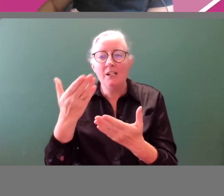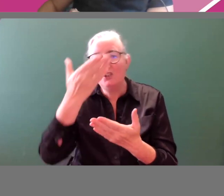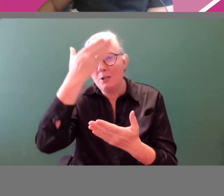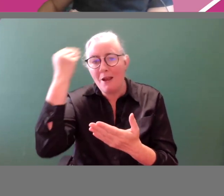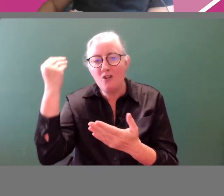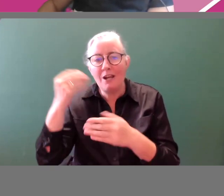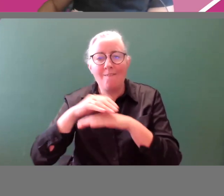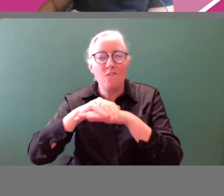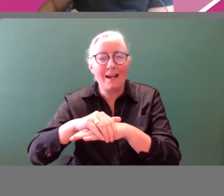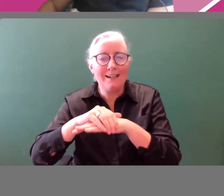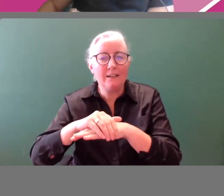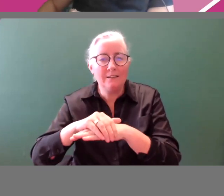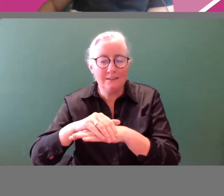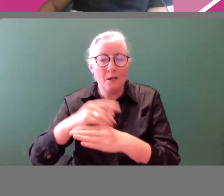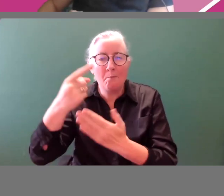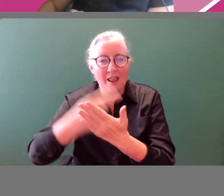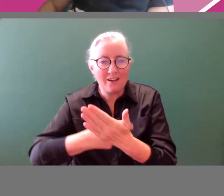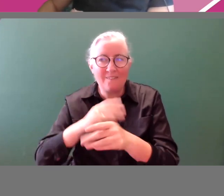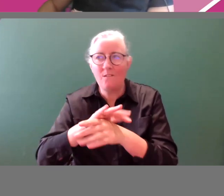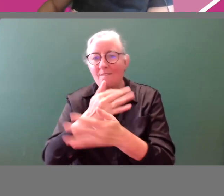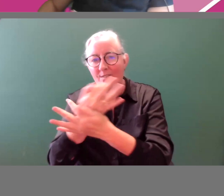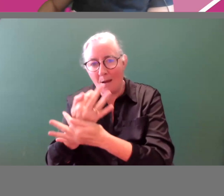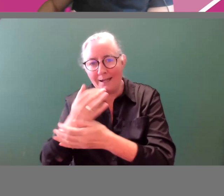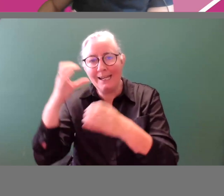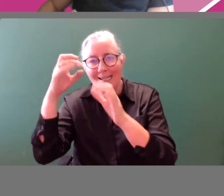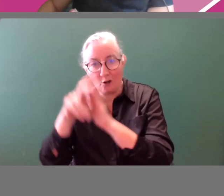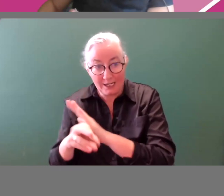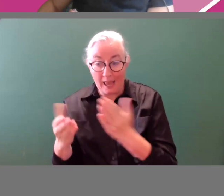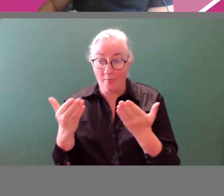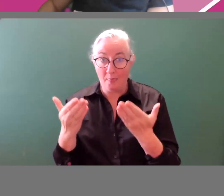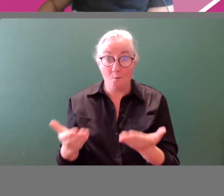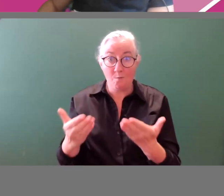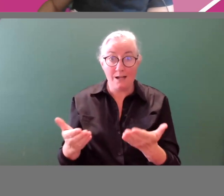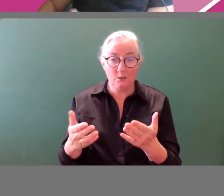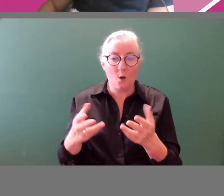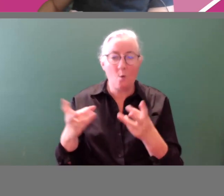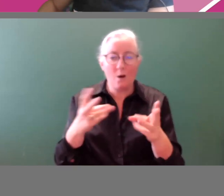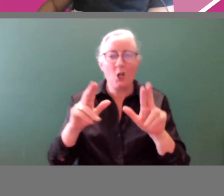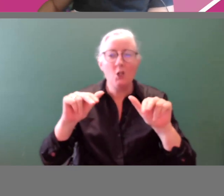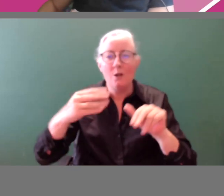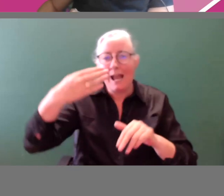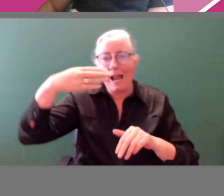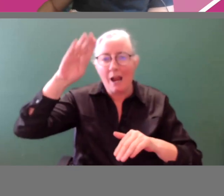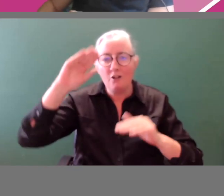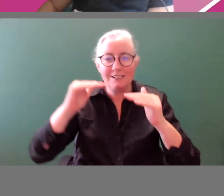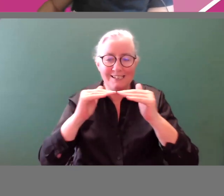Dementia and Families and Carers. We're working on a new Irish standard on Universal Design Dwellings